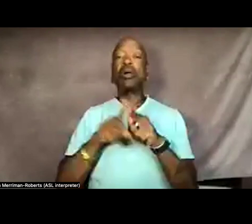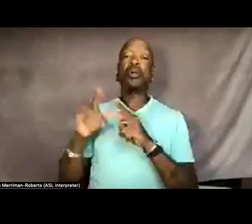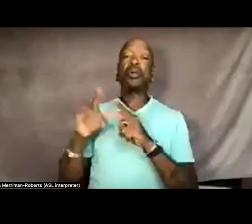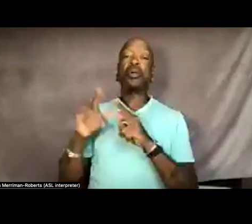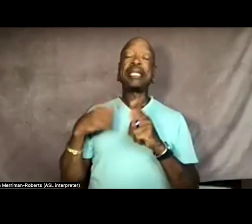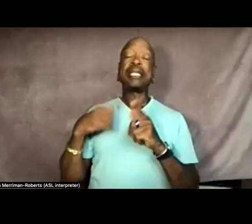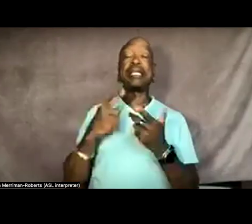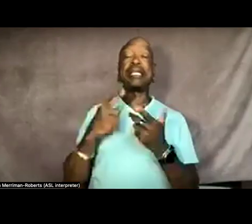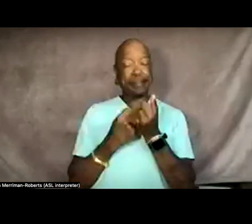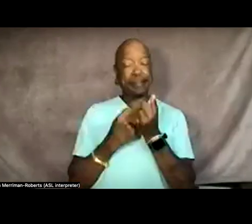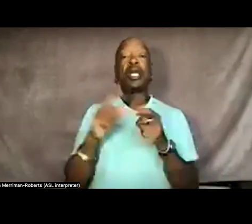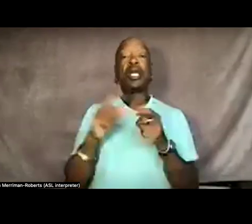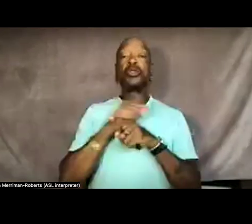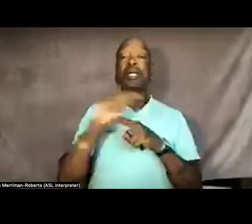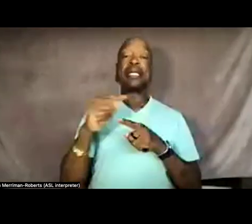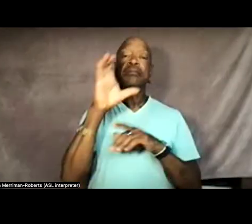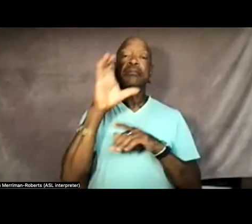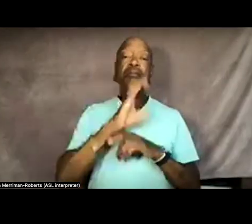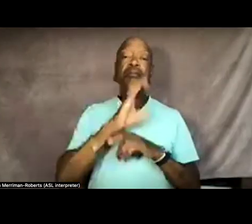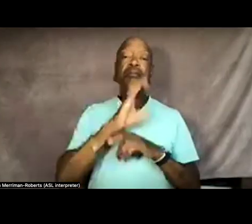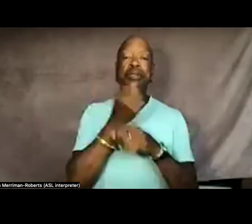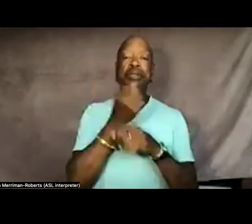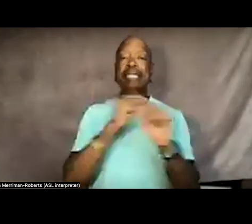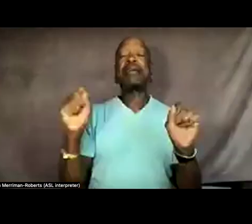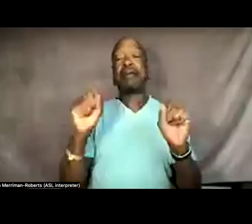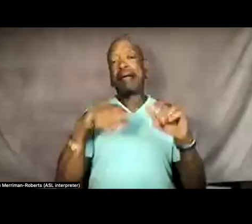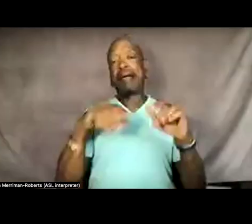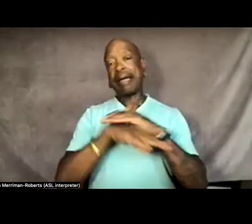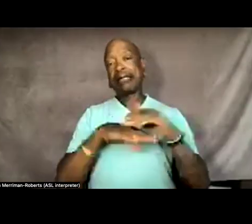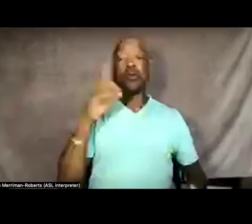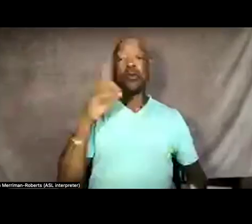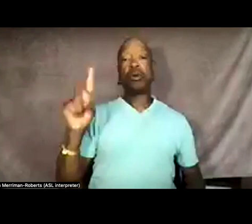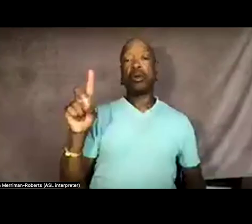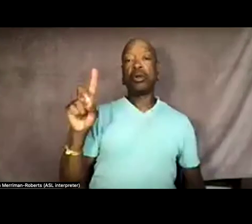access in a mask optional Healthcare environment for DREDF with DREDF sorry or disability rights